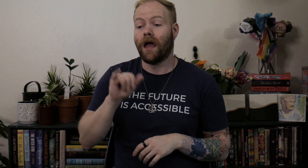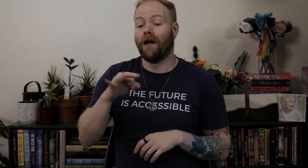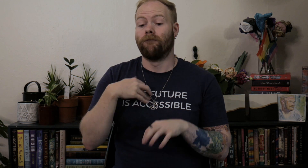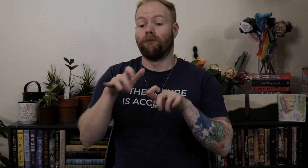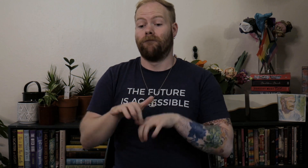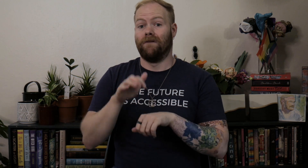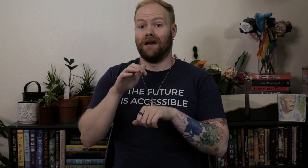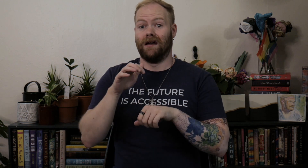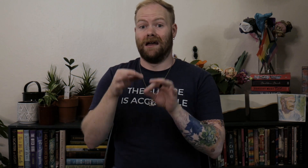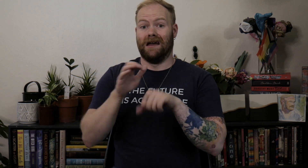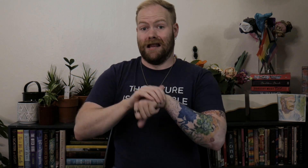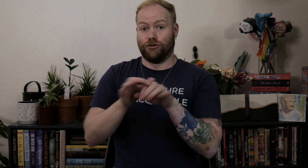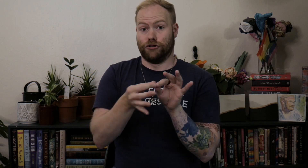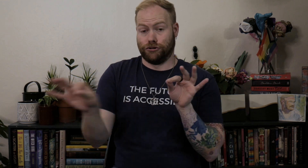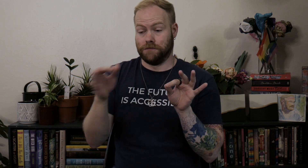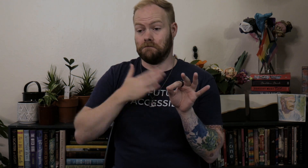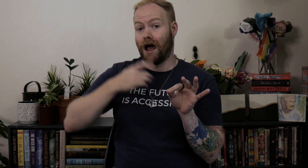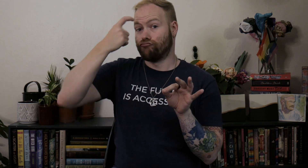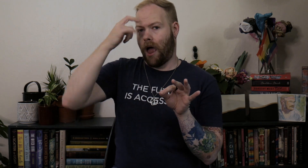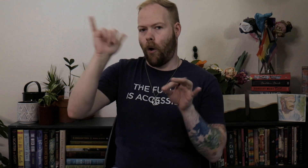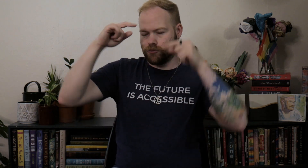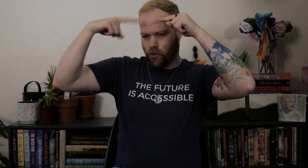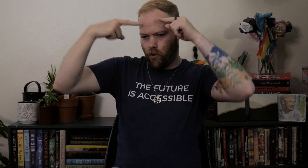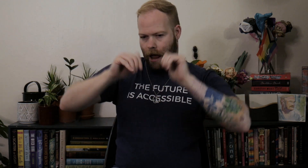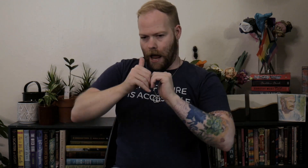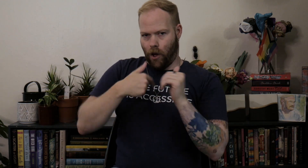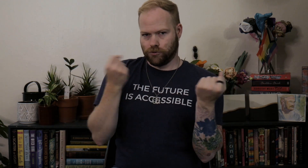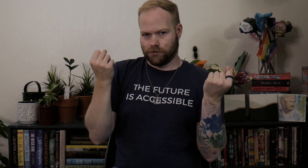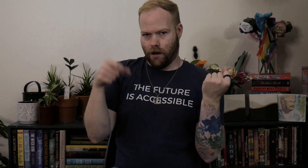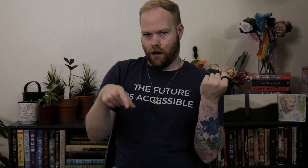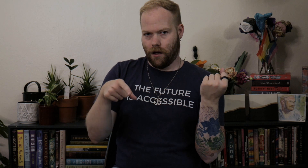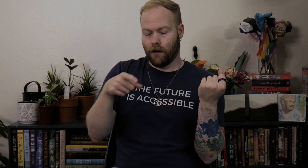If I type a sentence in English, my brain will be also thinking about how I sign it,